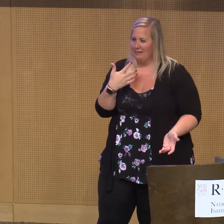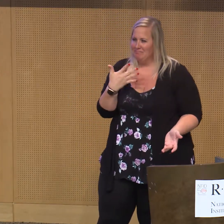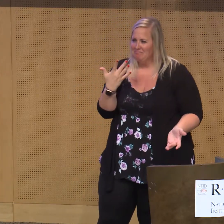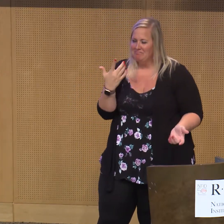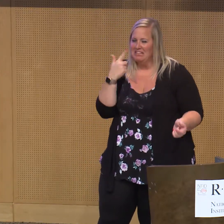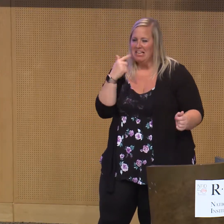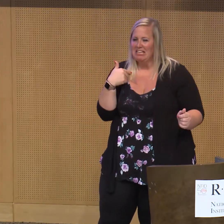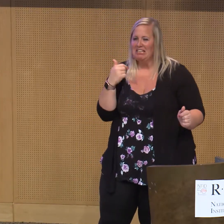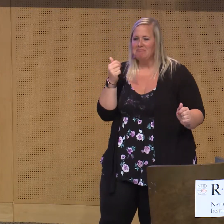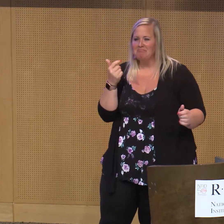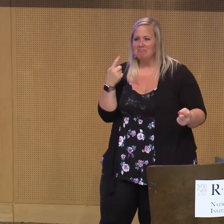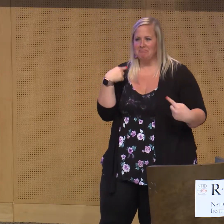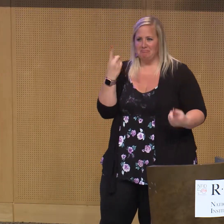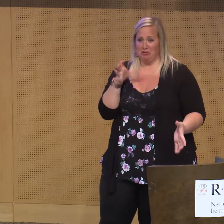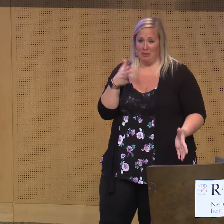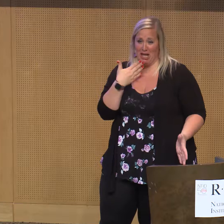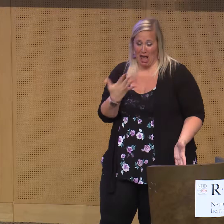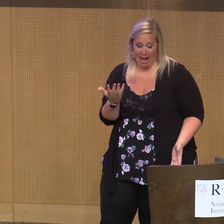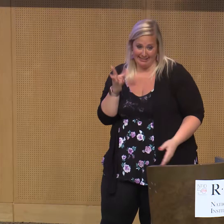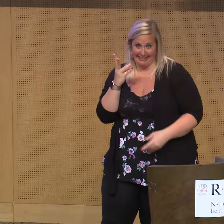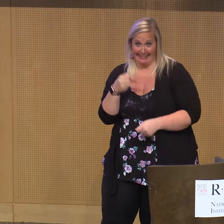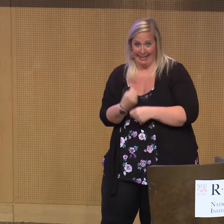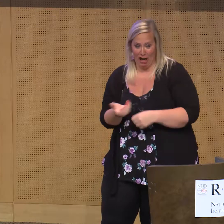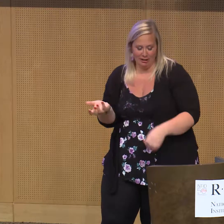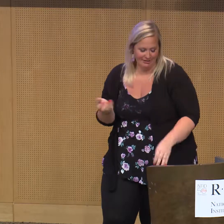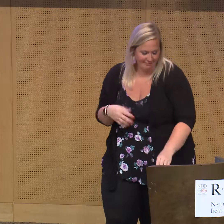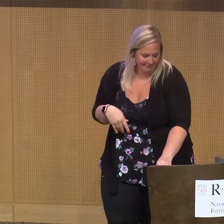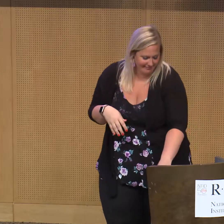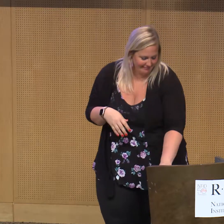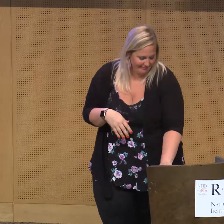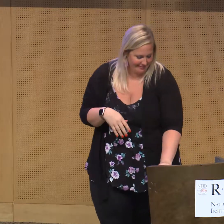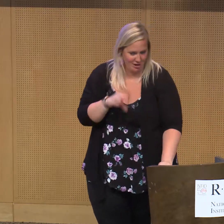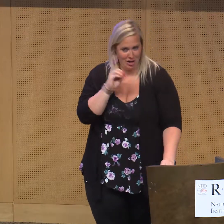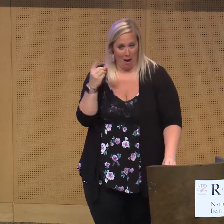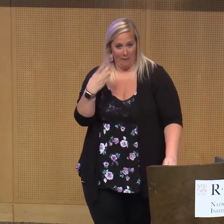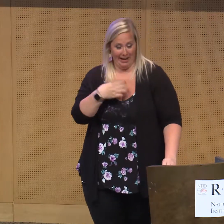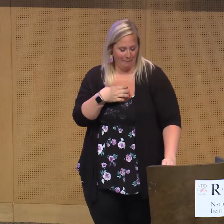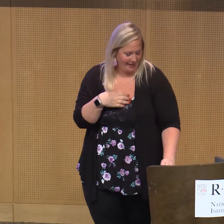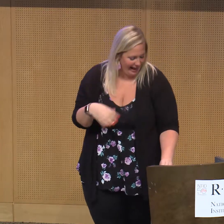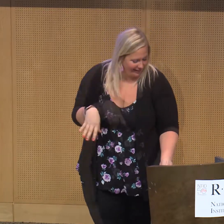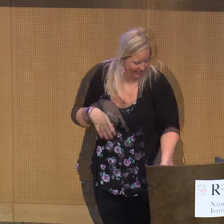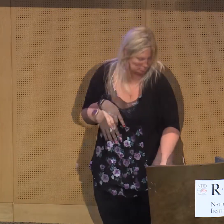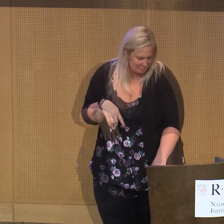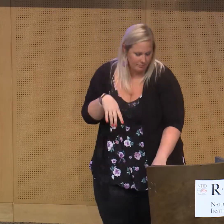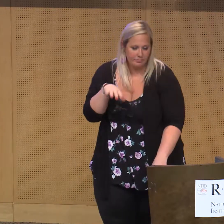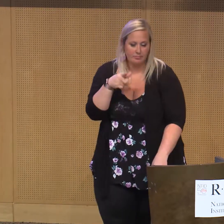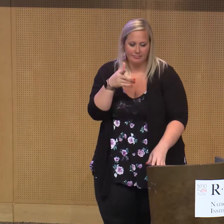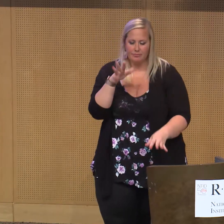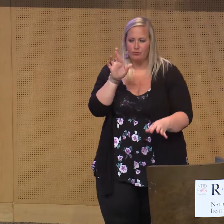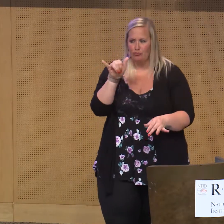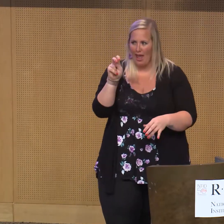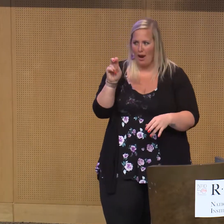but I admit, it works for me. 6 years so far, anyway. No one's complained.